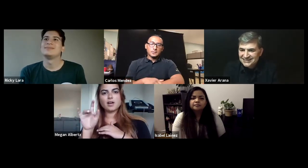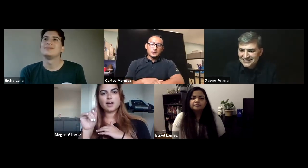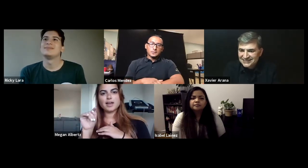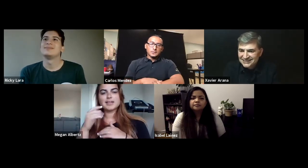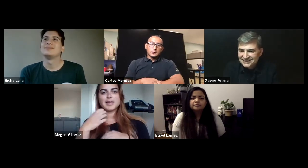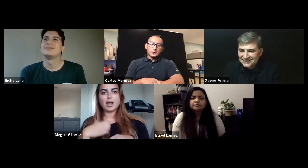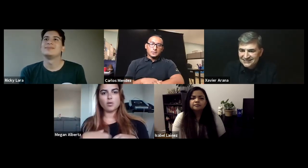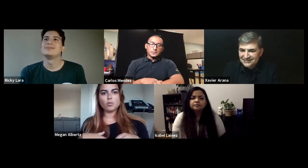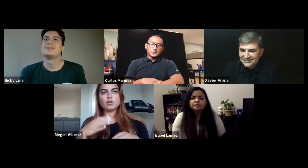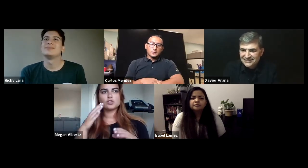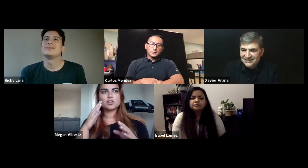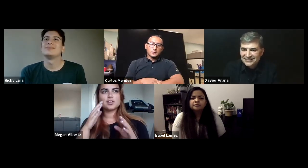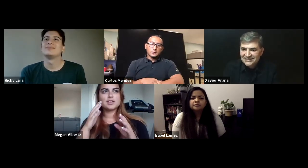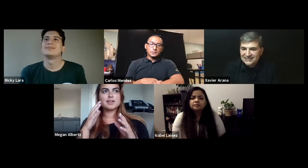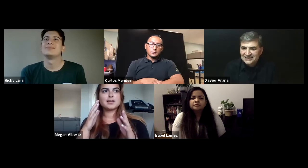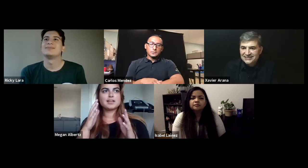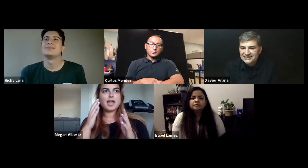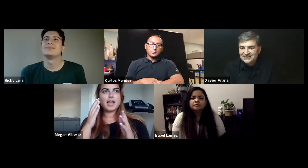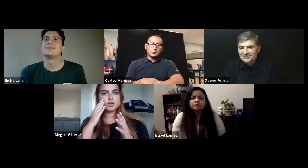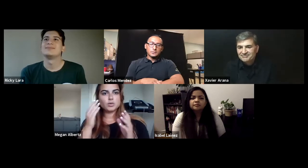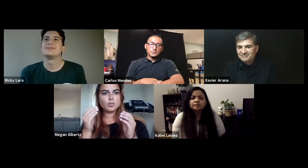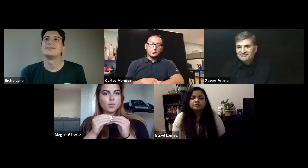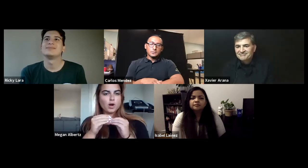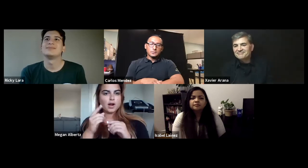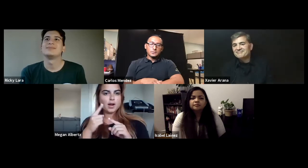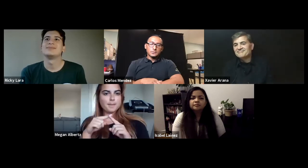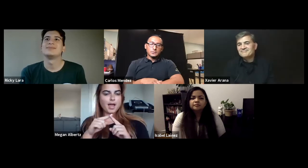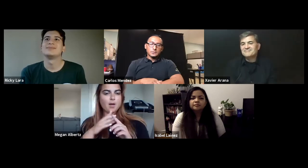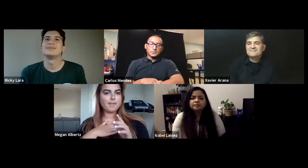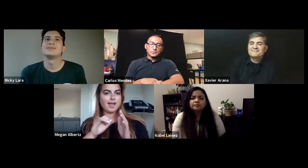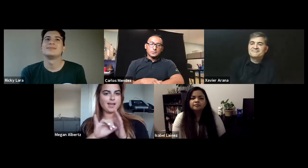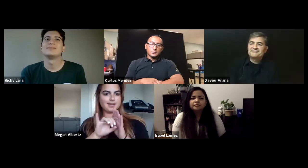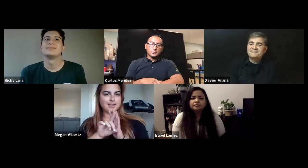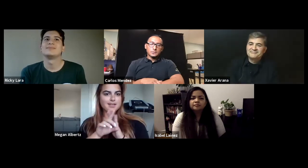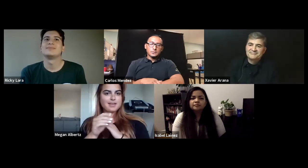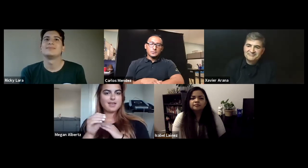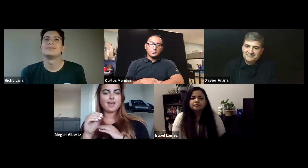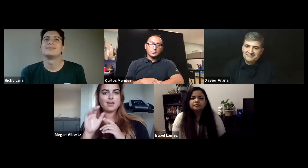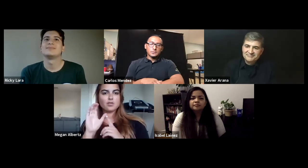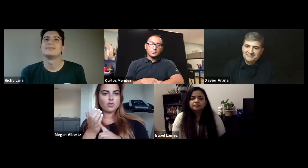Megan: Well, I went to NTID/RIT again. I wish at the time